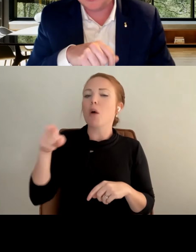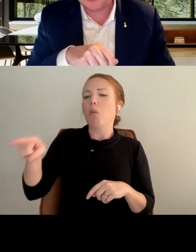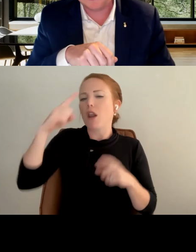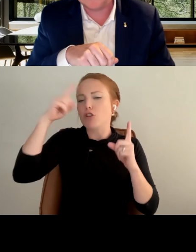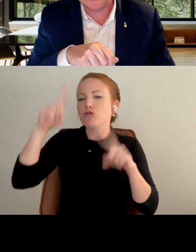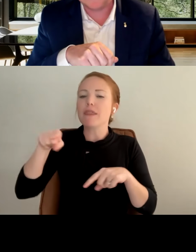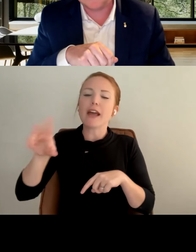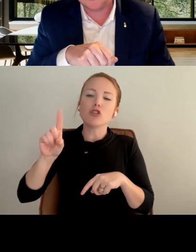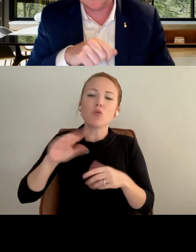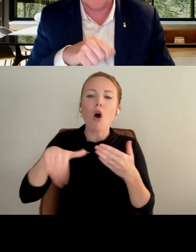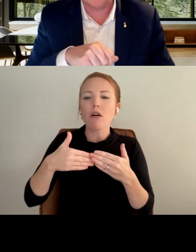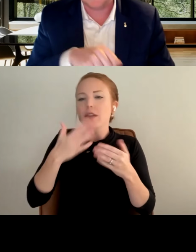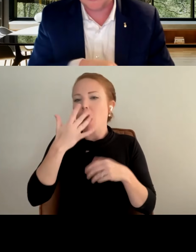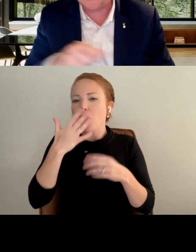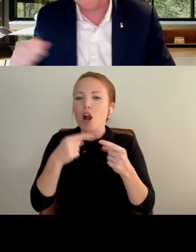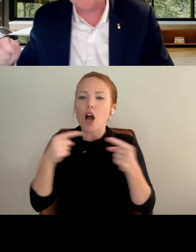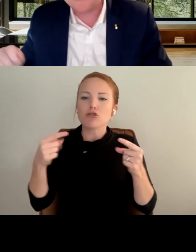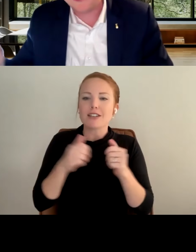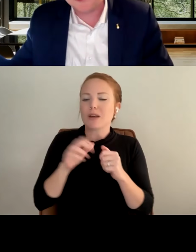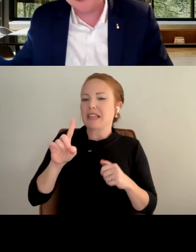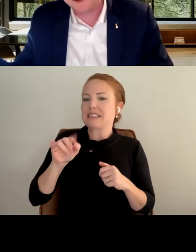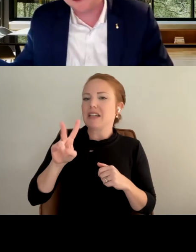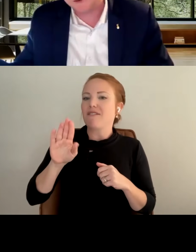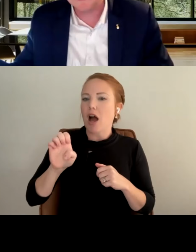this color contrast analysis at the design stage. How did it get through development and testing?